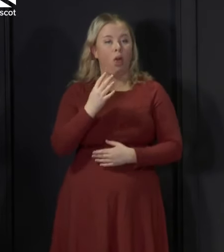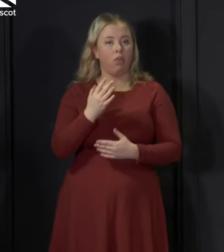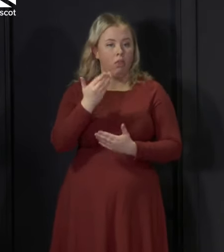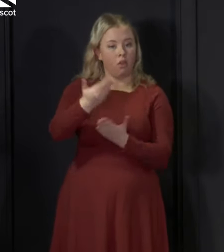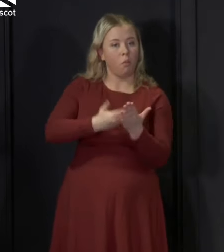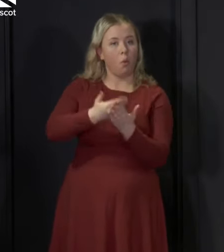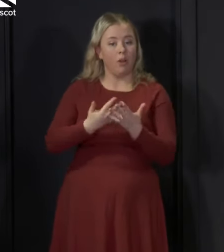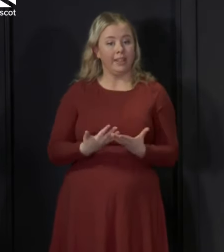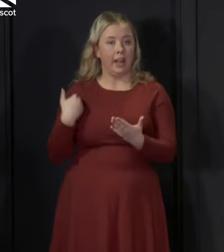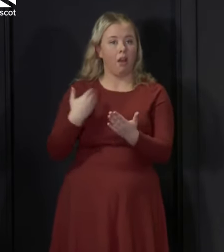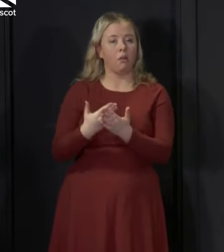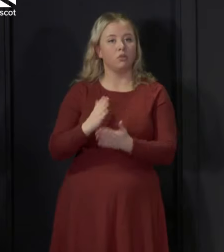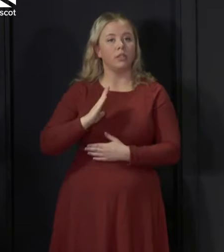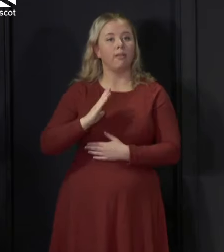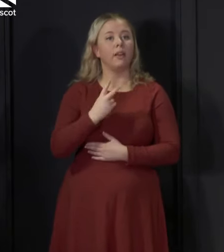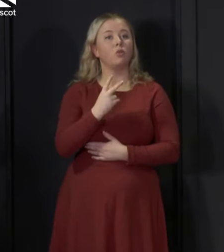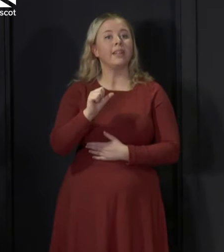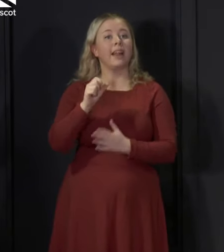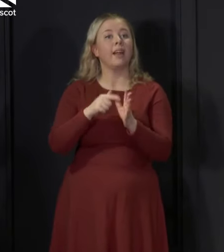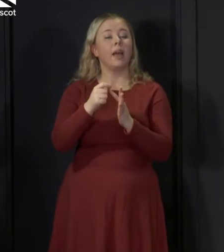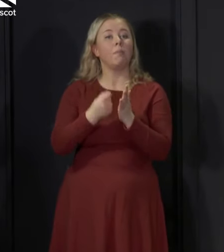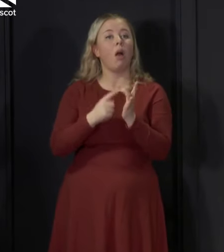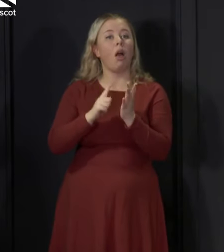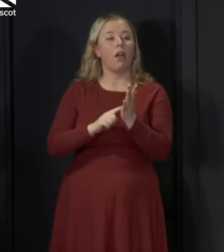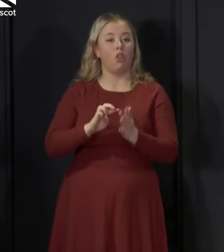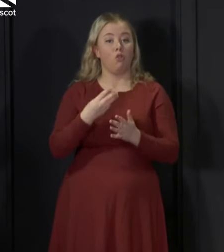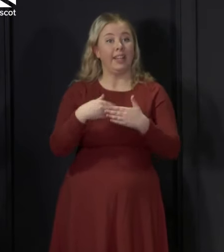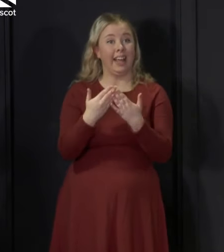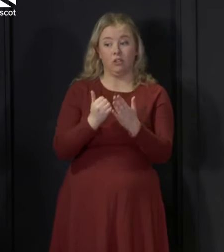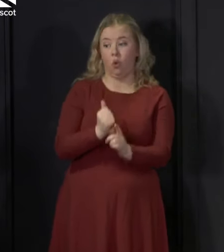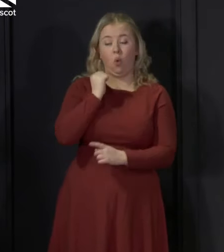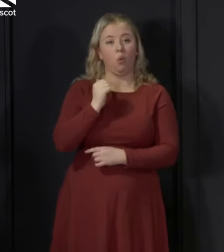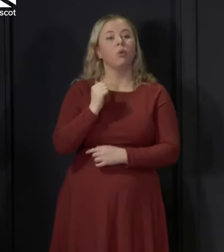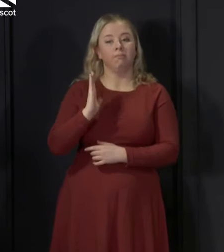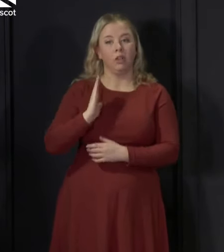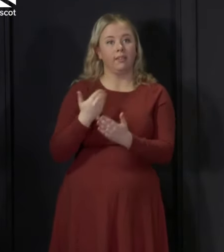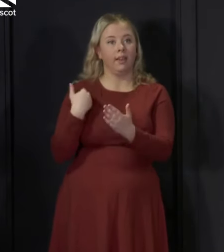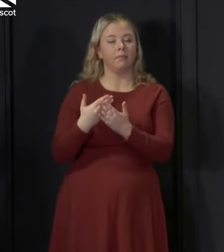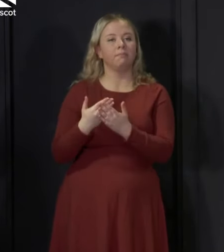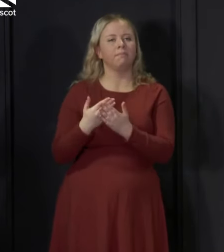up to Sunday 26th April which is three days ago. At that point, if I can remind you, according